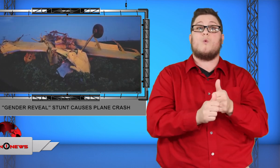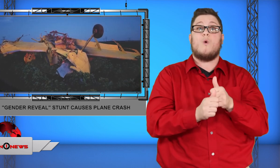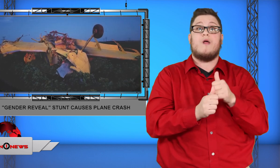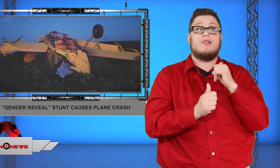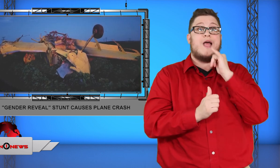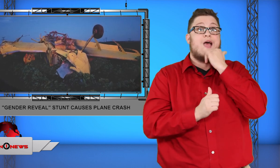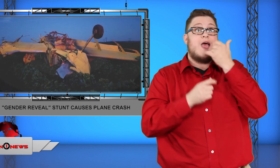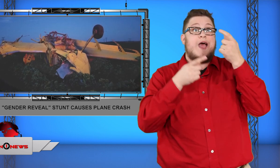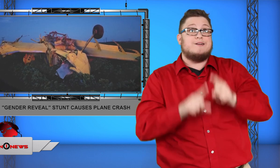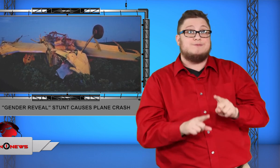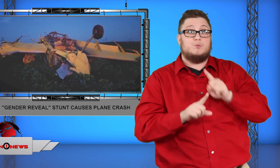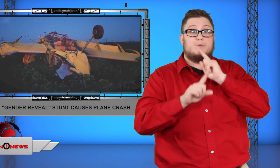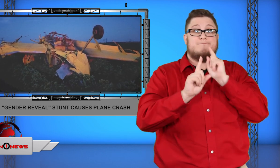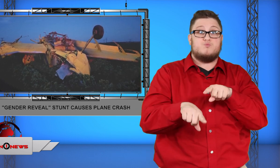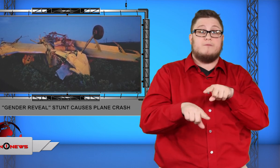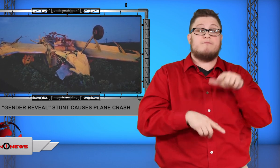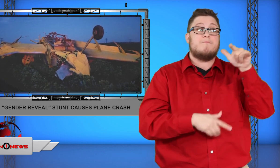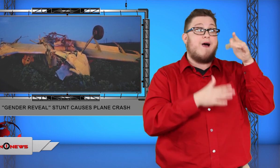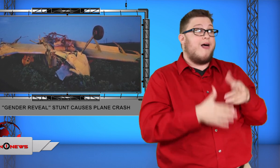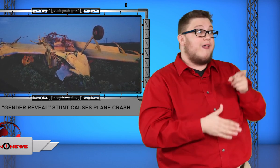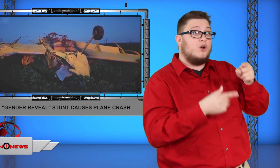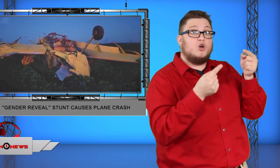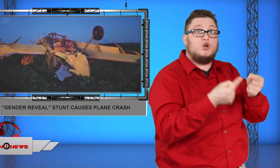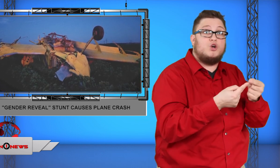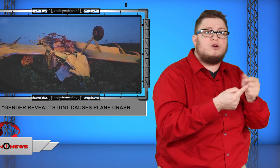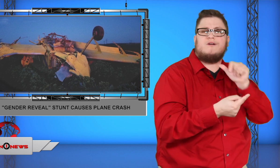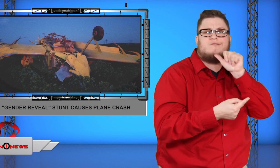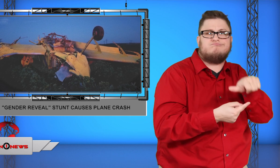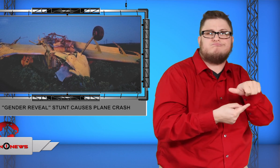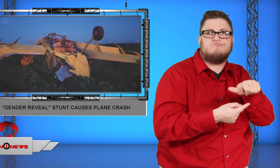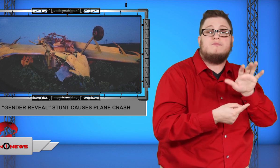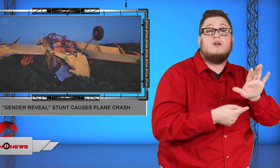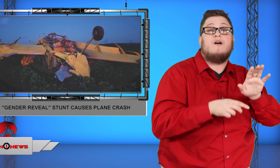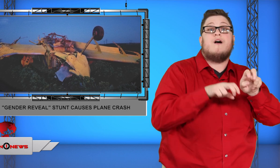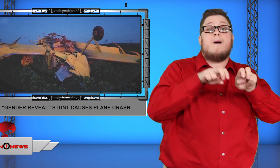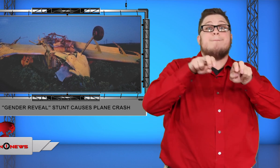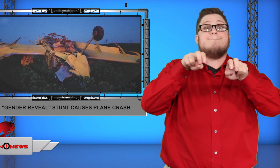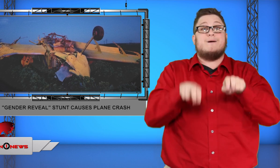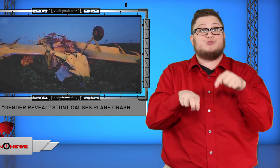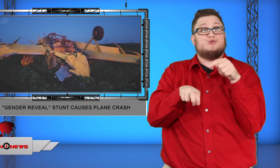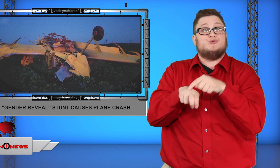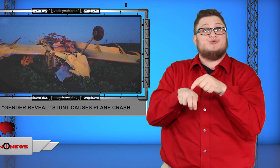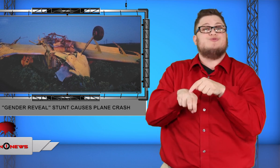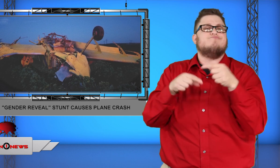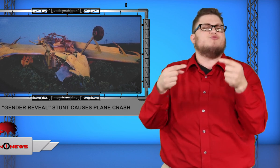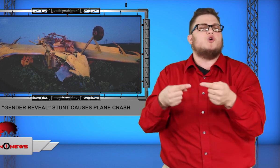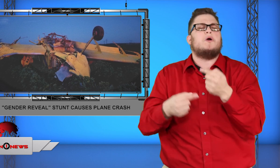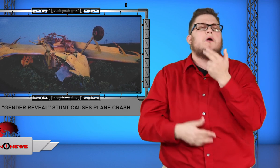According to the accident report, the pilot was not hurt but his one passenger sustained